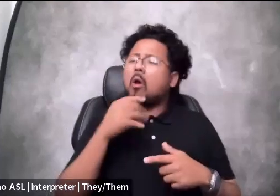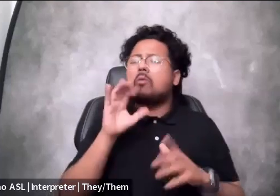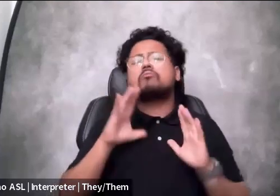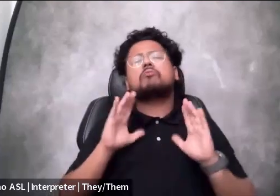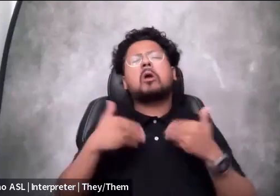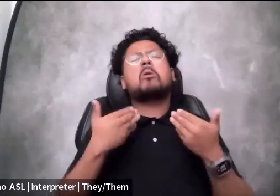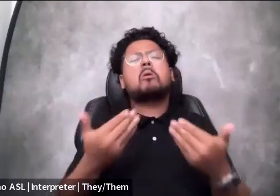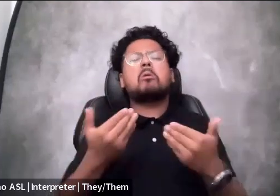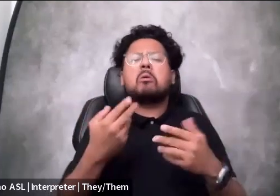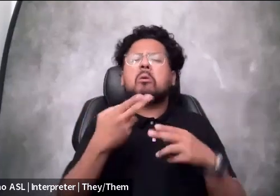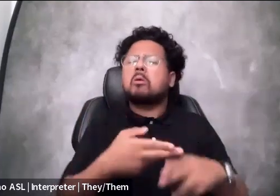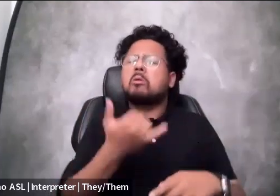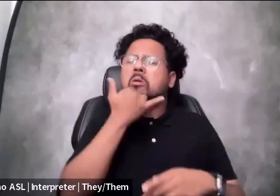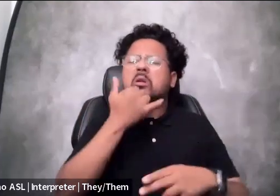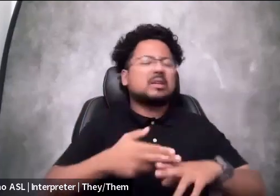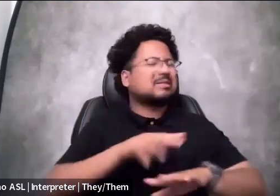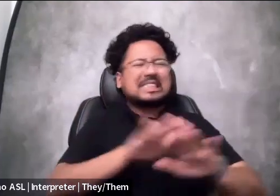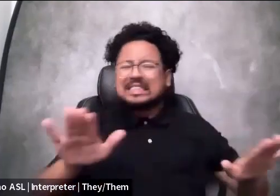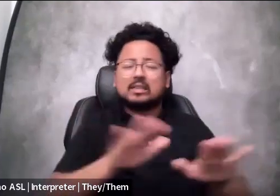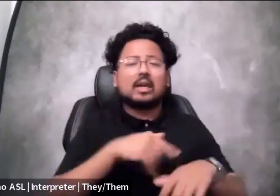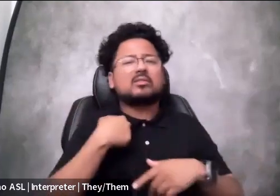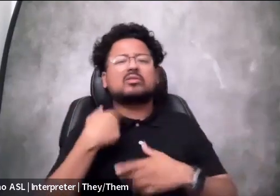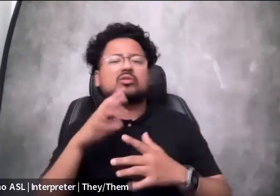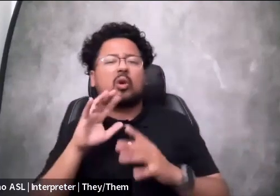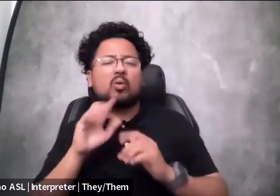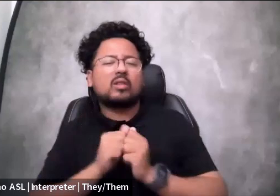And so I talked to my editor and he was like, yeah, welcome to publishing.